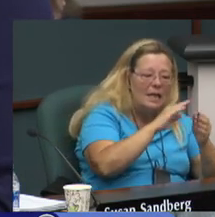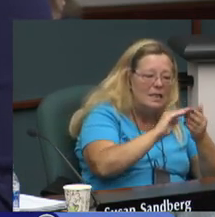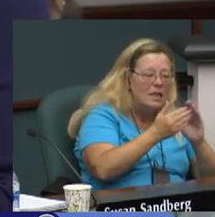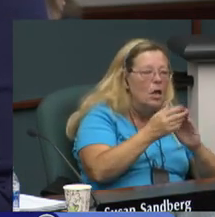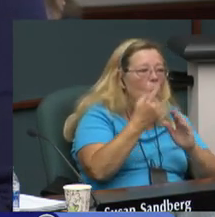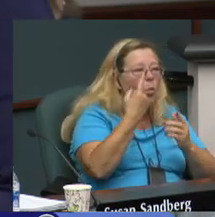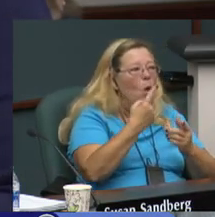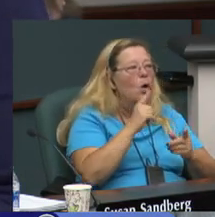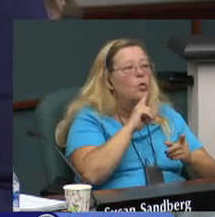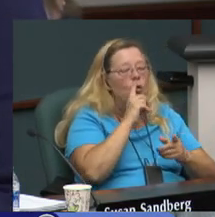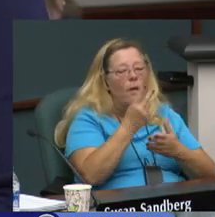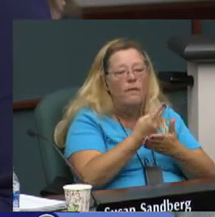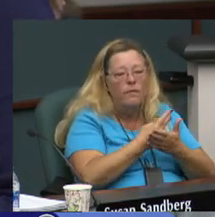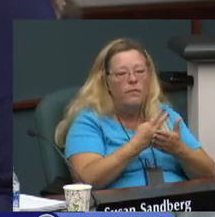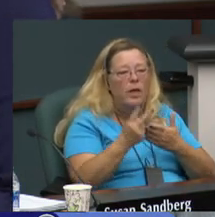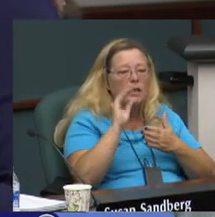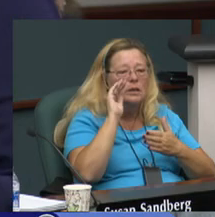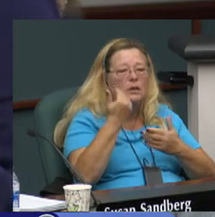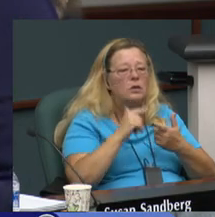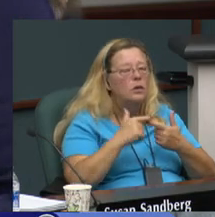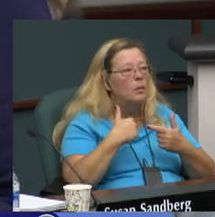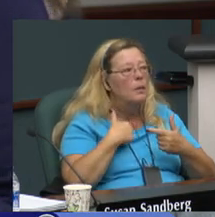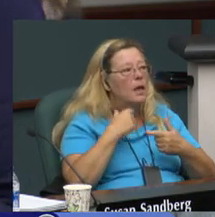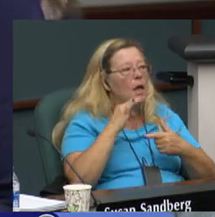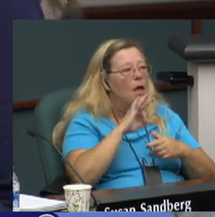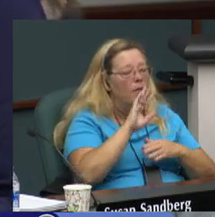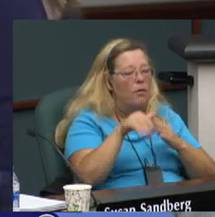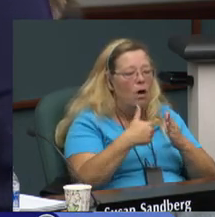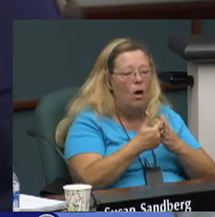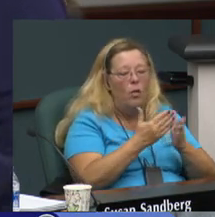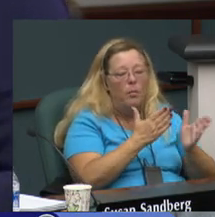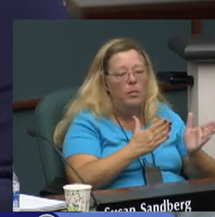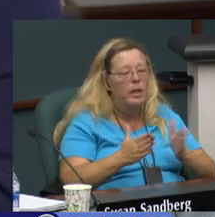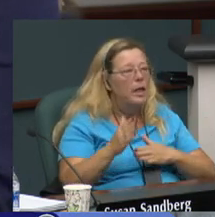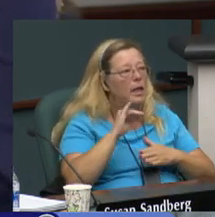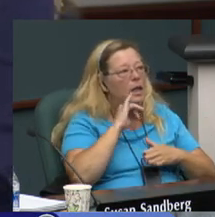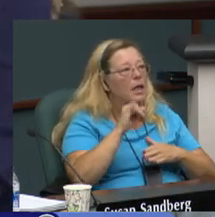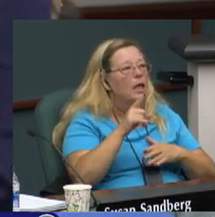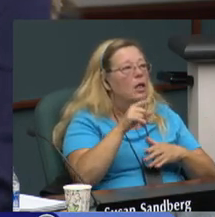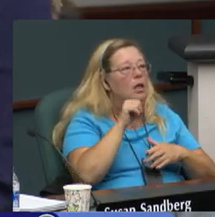real failures it seems to me of this entire plan is that it doesn't look at